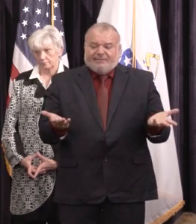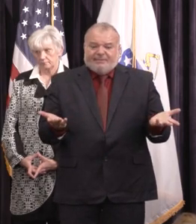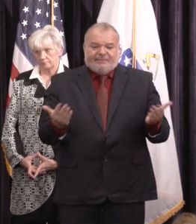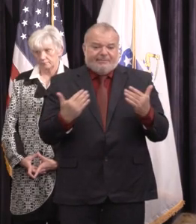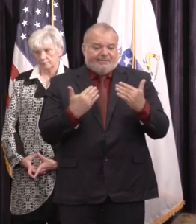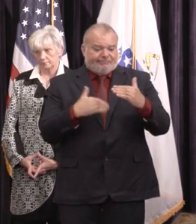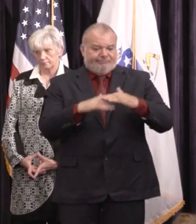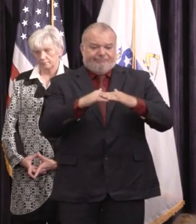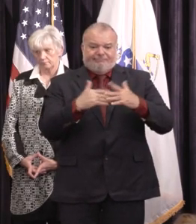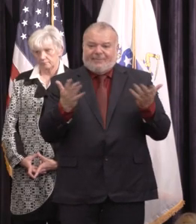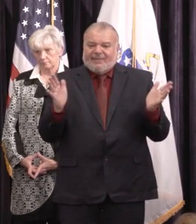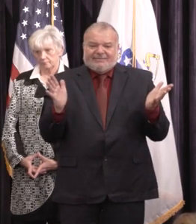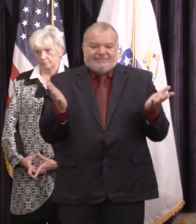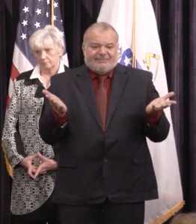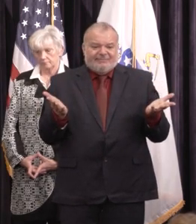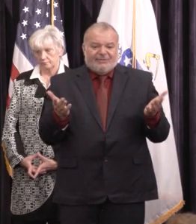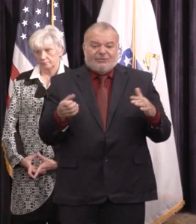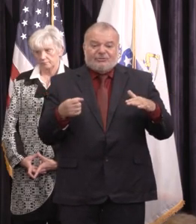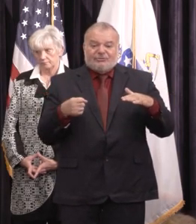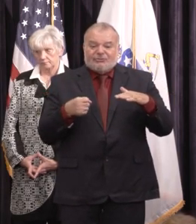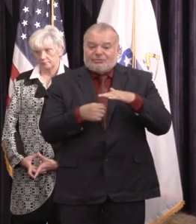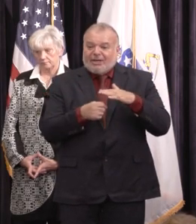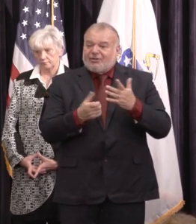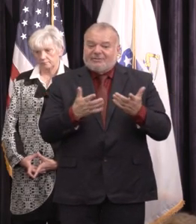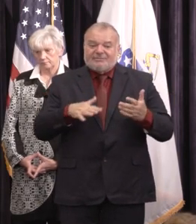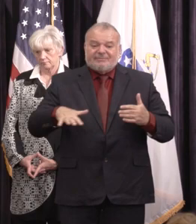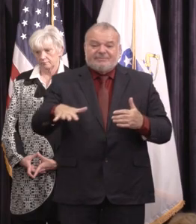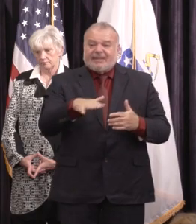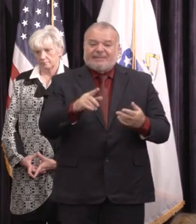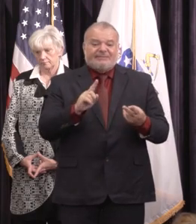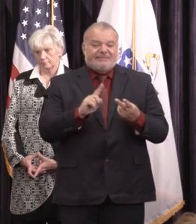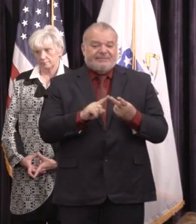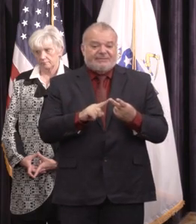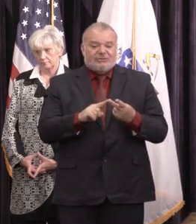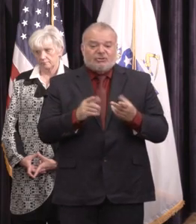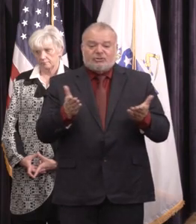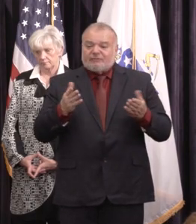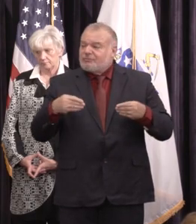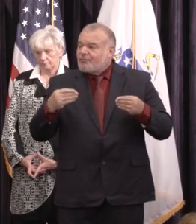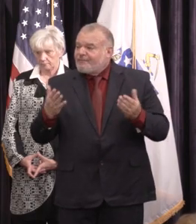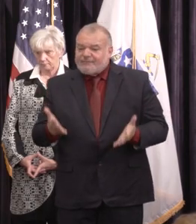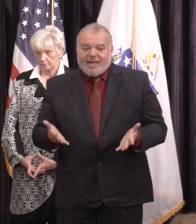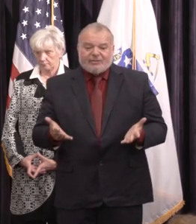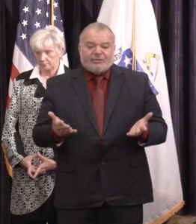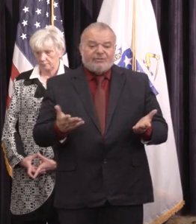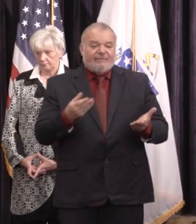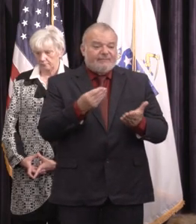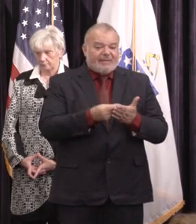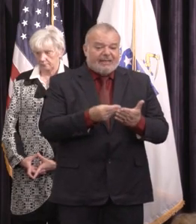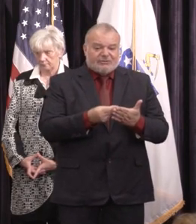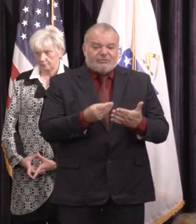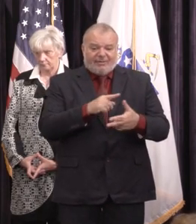comes to space, service provider, and funding. I continue to call on the Biden administration